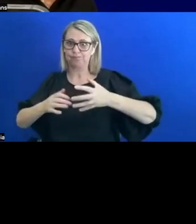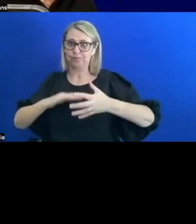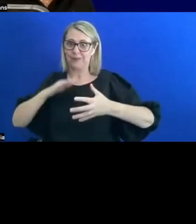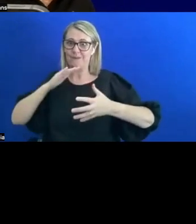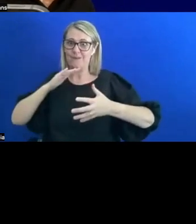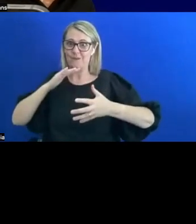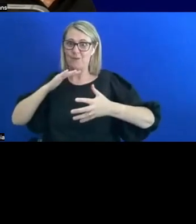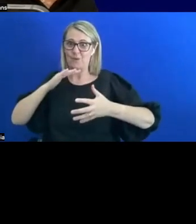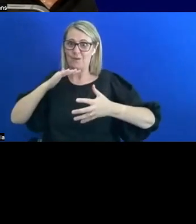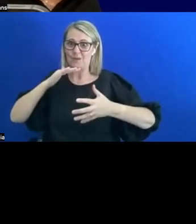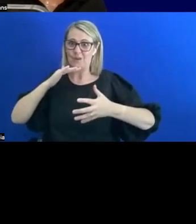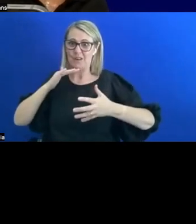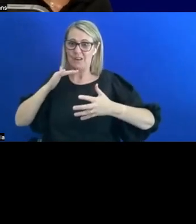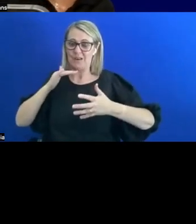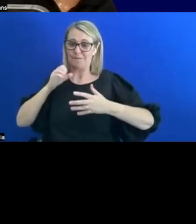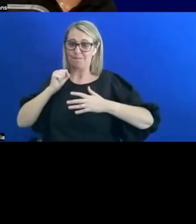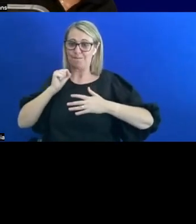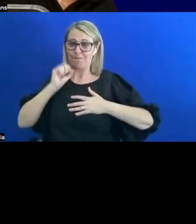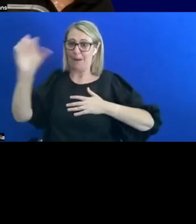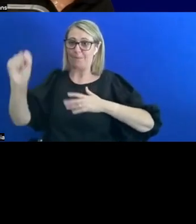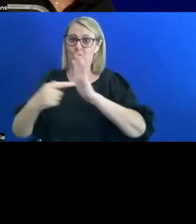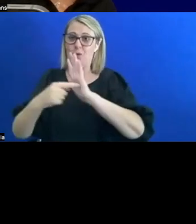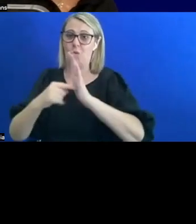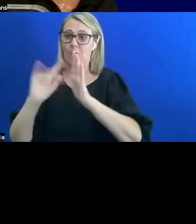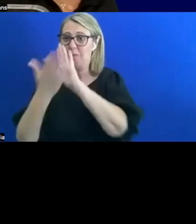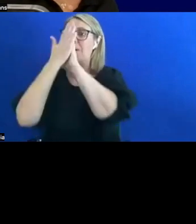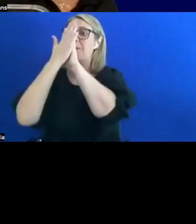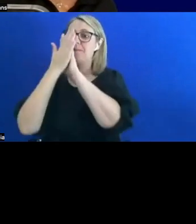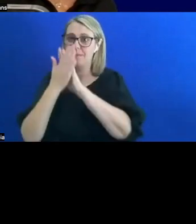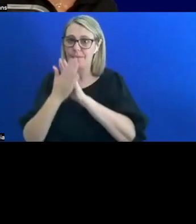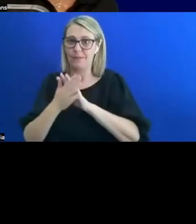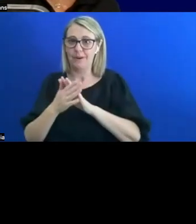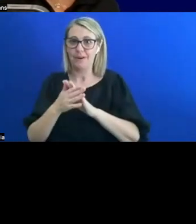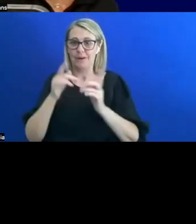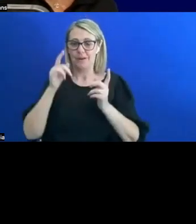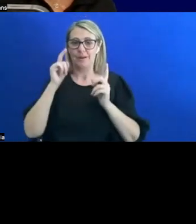the last minutes to go to the toilet. Very worrying to the individual who may